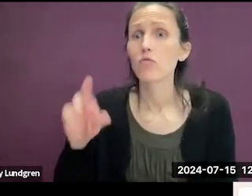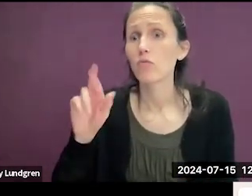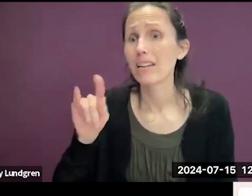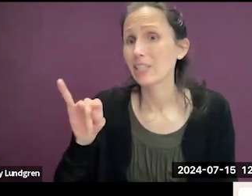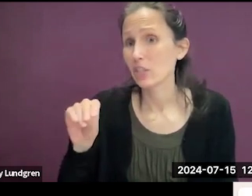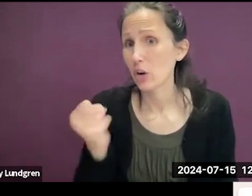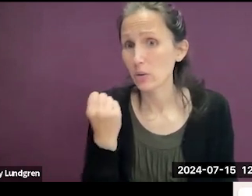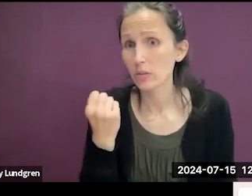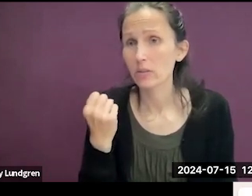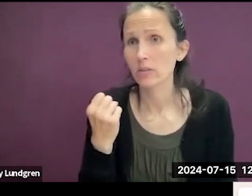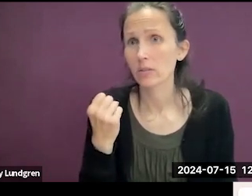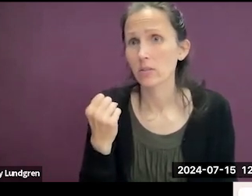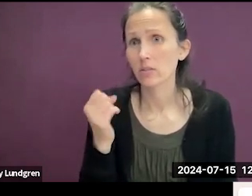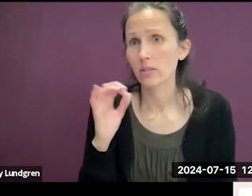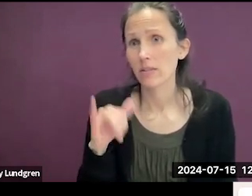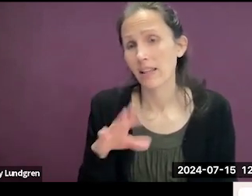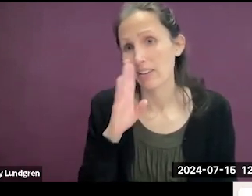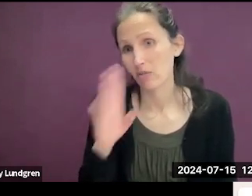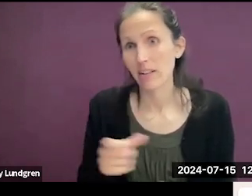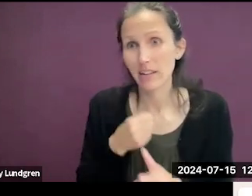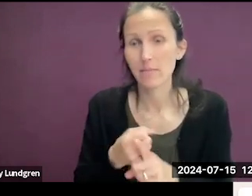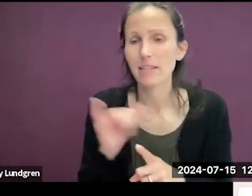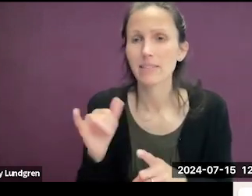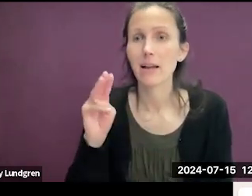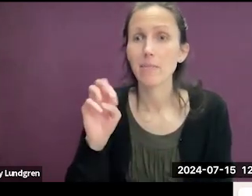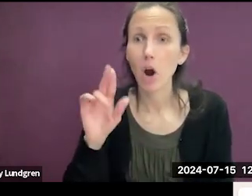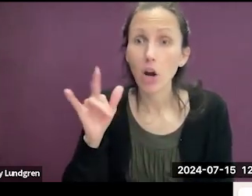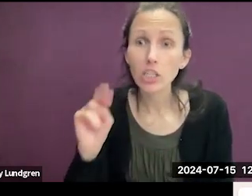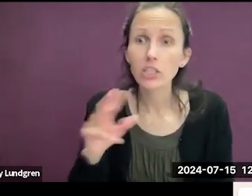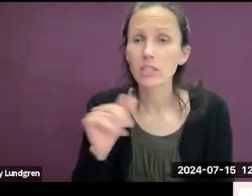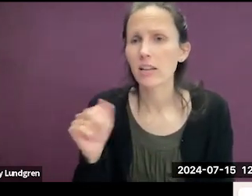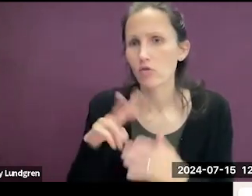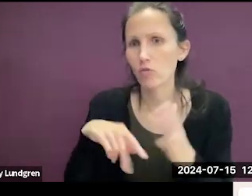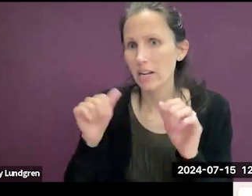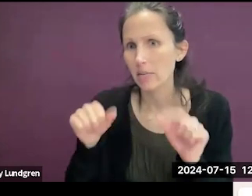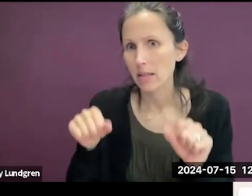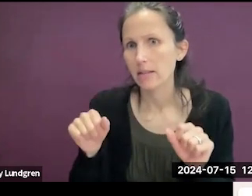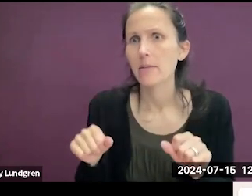just 'cause that impacts things like margins and readability that way. And secondly,